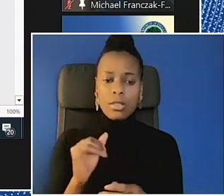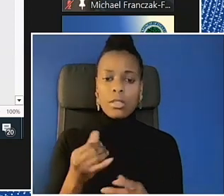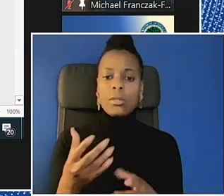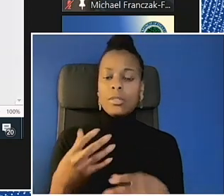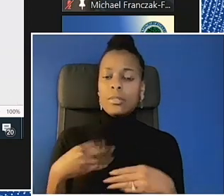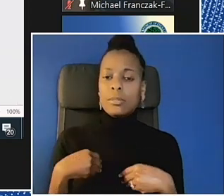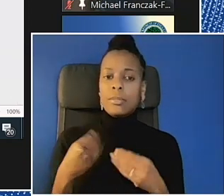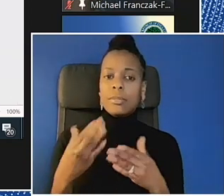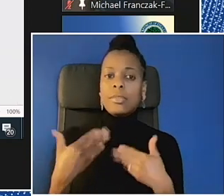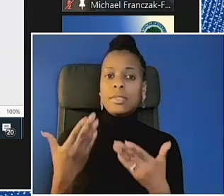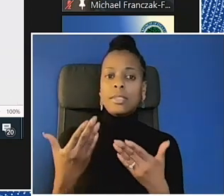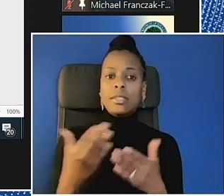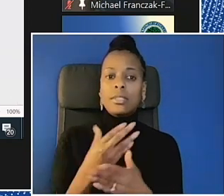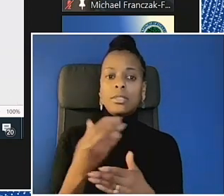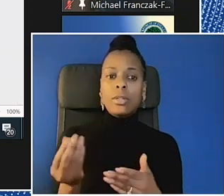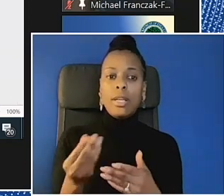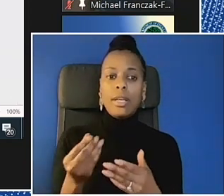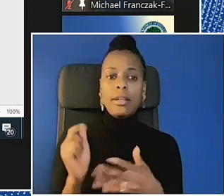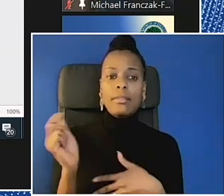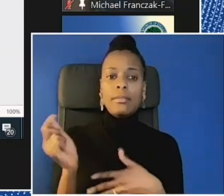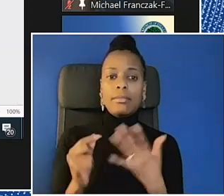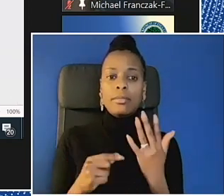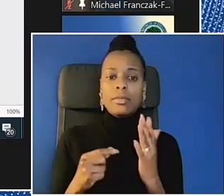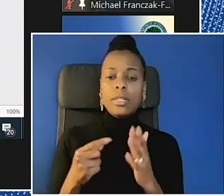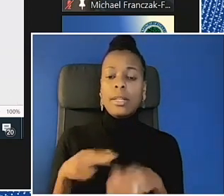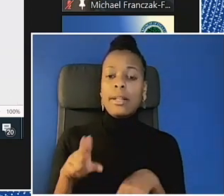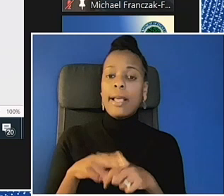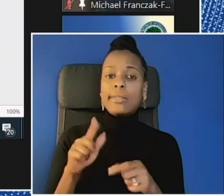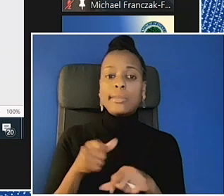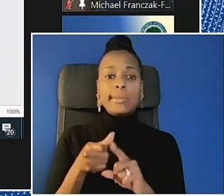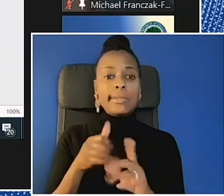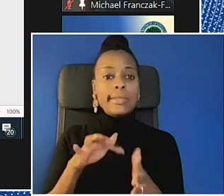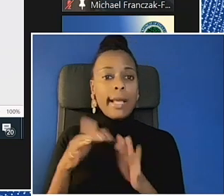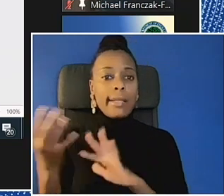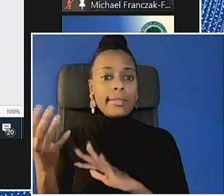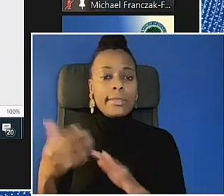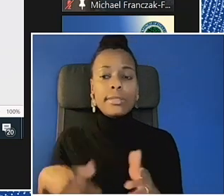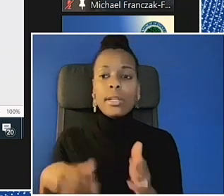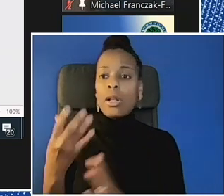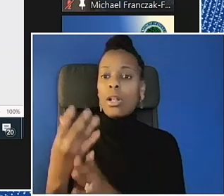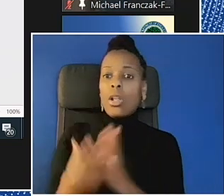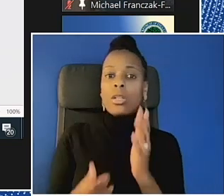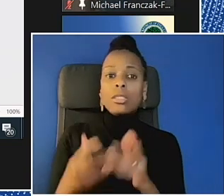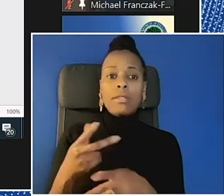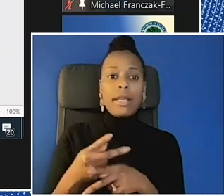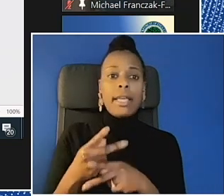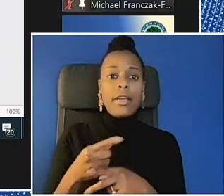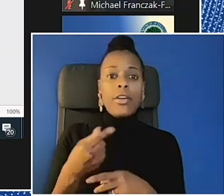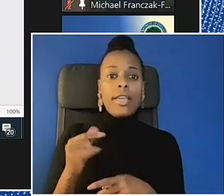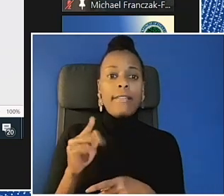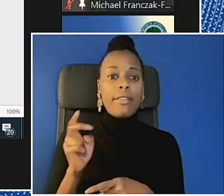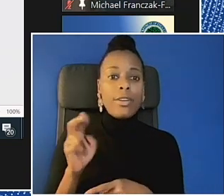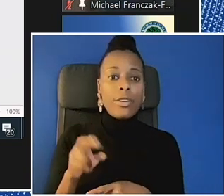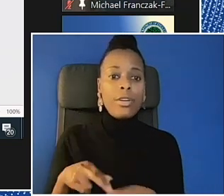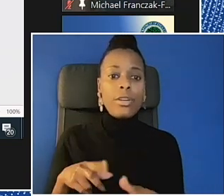disasters, loss of a caregiver, racial and economic disparities, historical debt patterns, and Parent PLUS borrowers, among